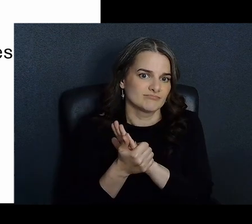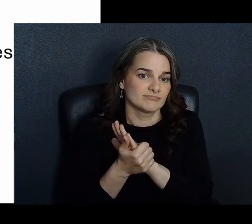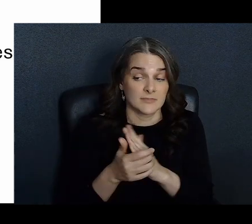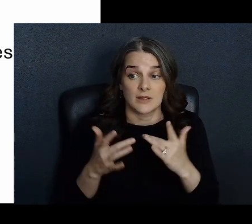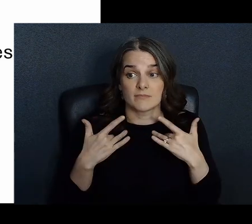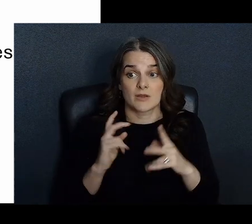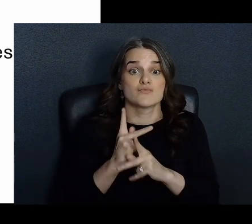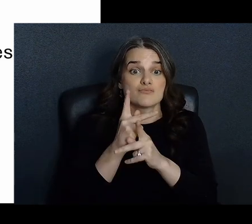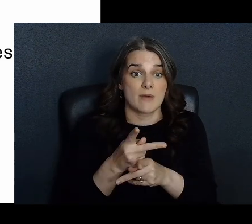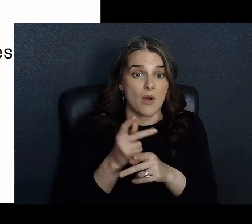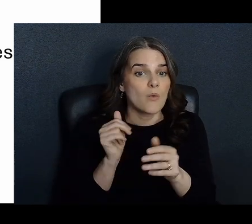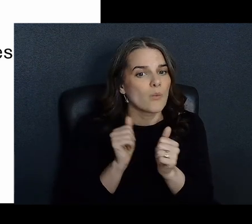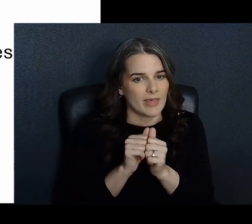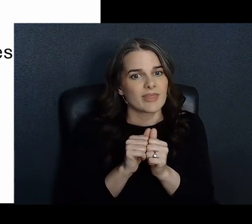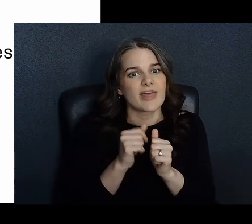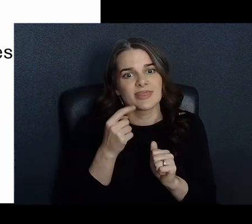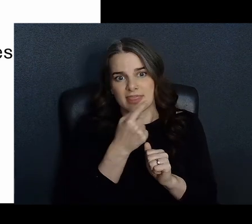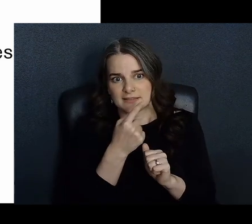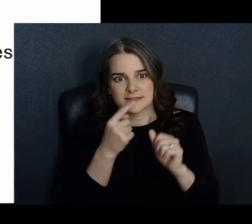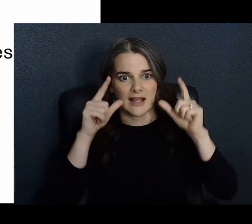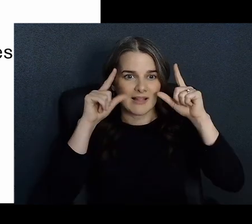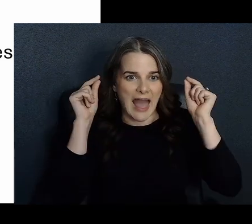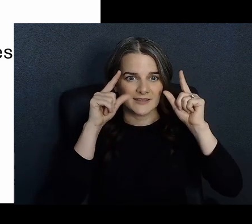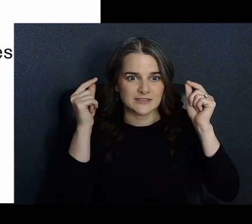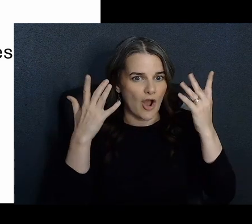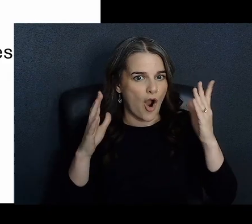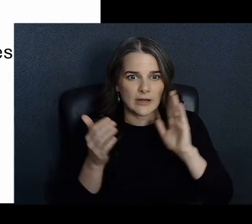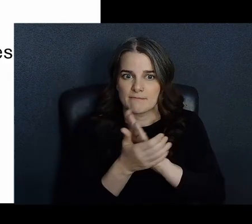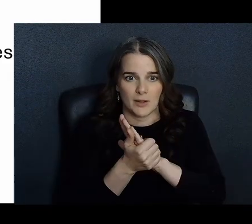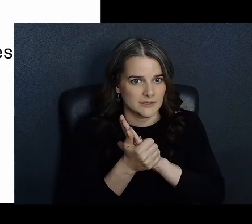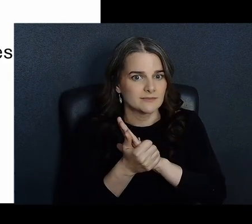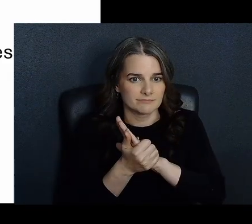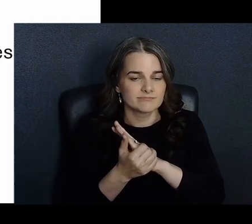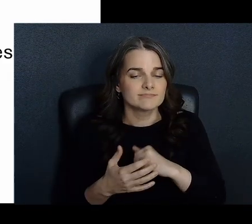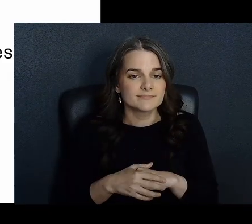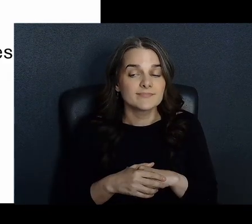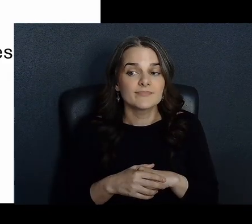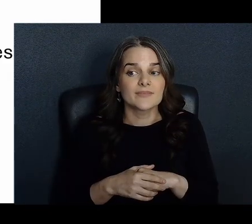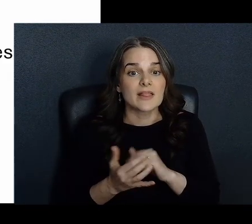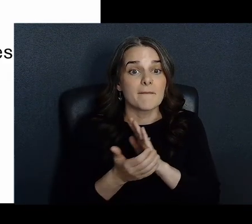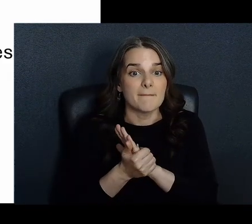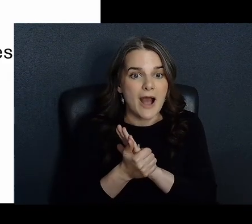with this pair of spectacles so that it's already mounted. The mount is now a magnetic device.